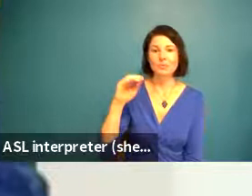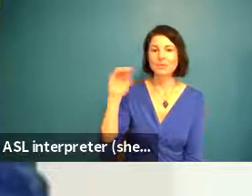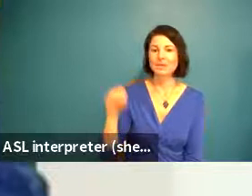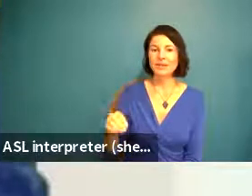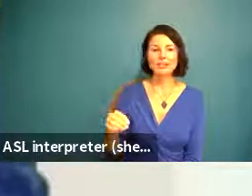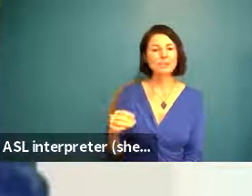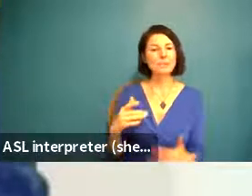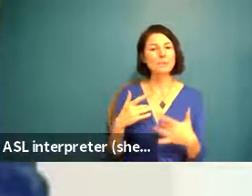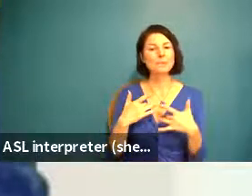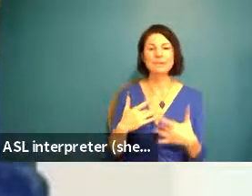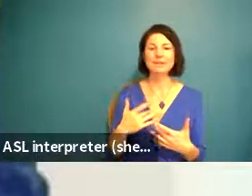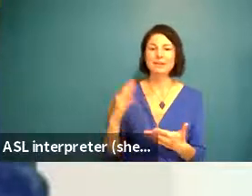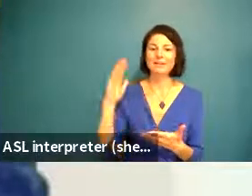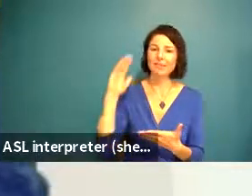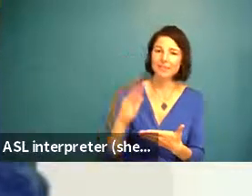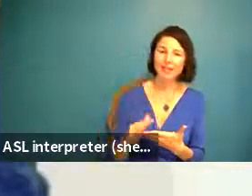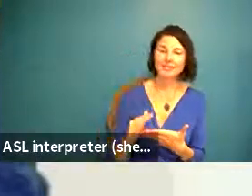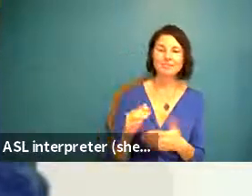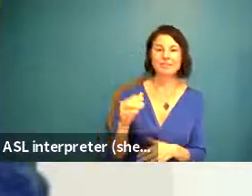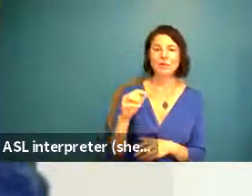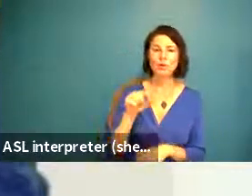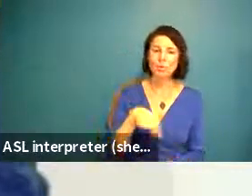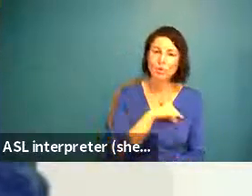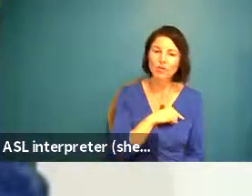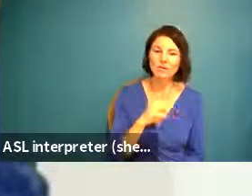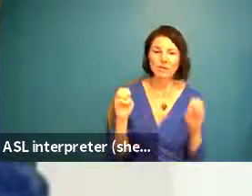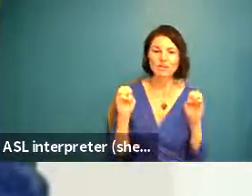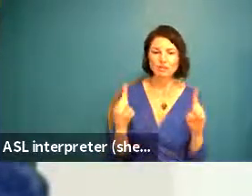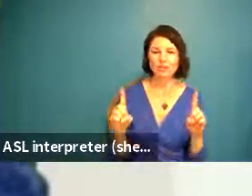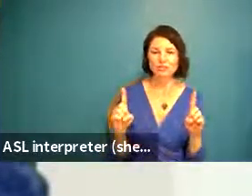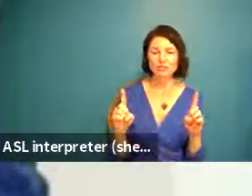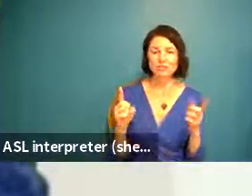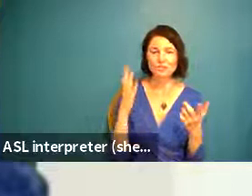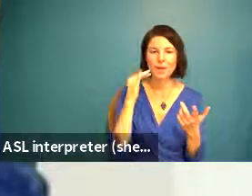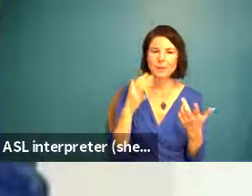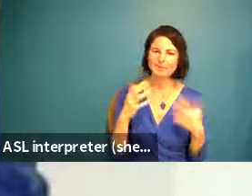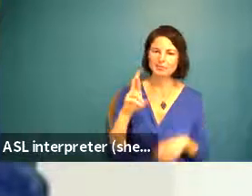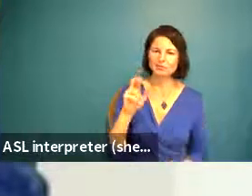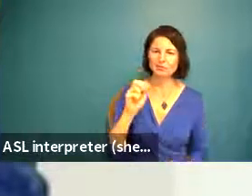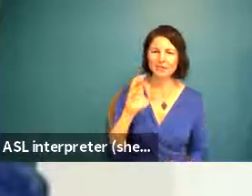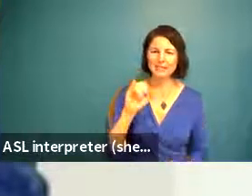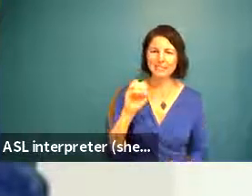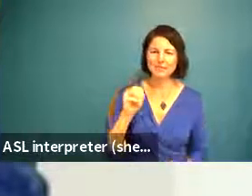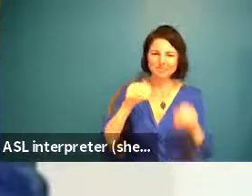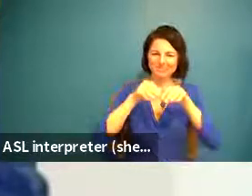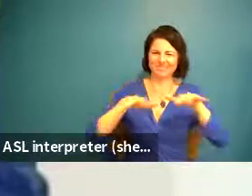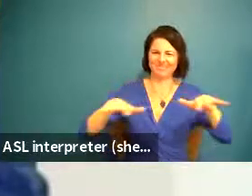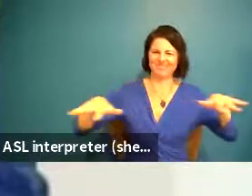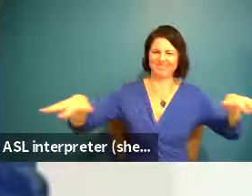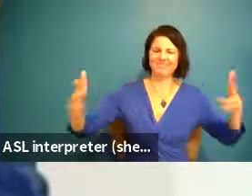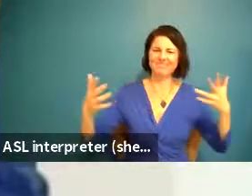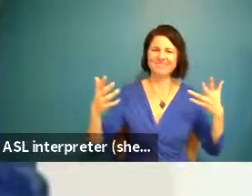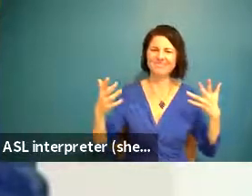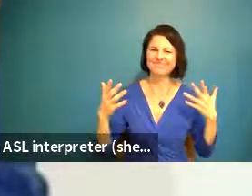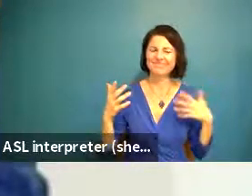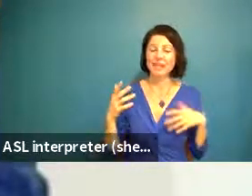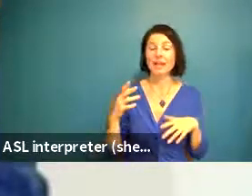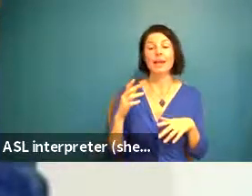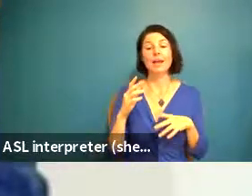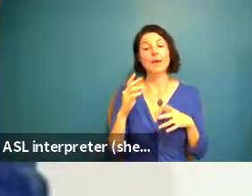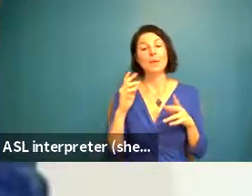lower quality education, because of structured racism, a lot of people of color tend to live in what are considered to be